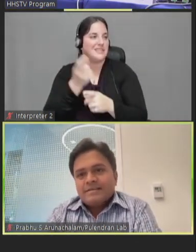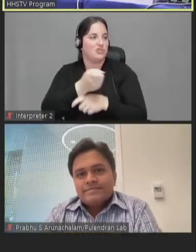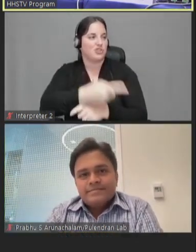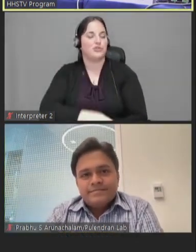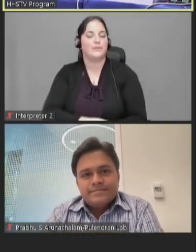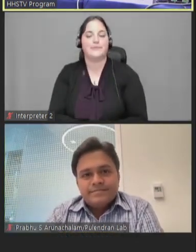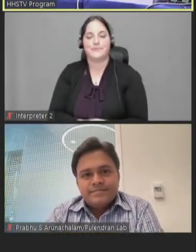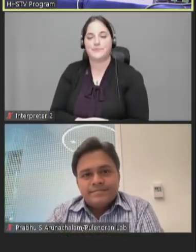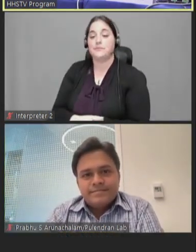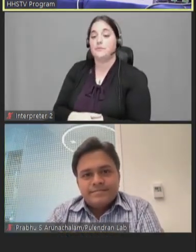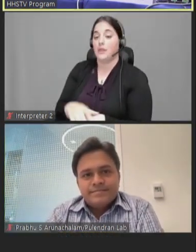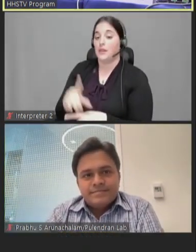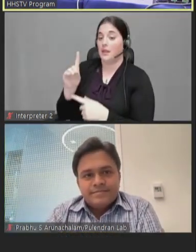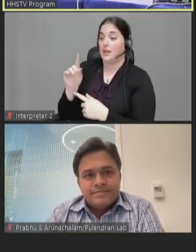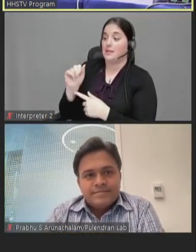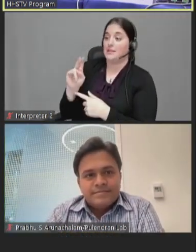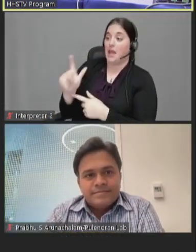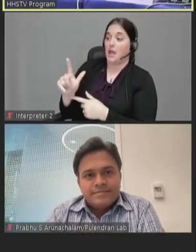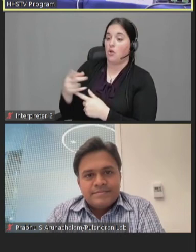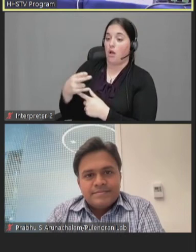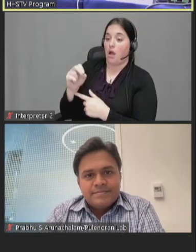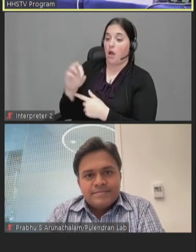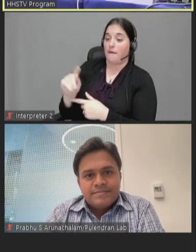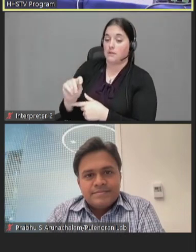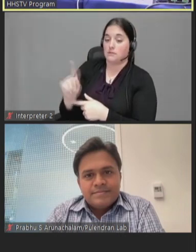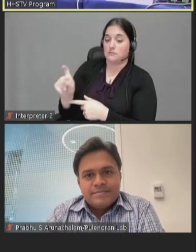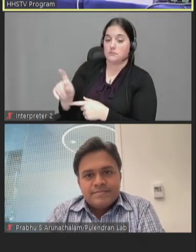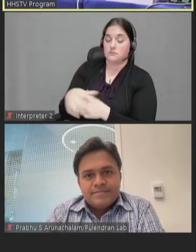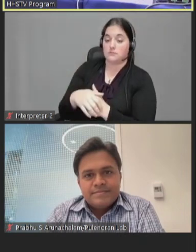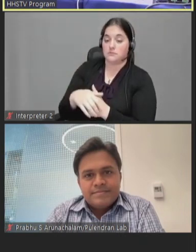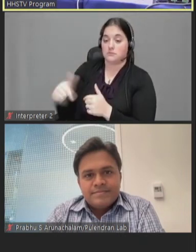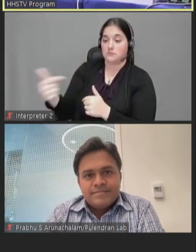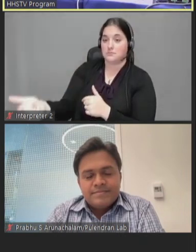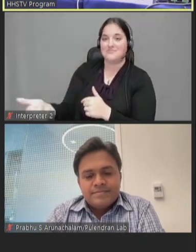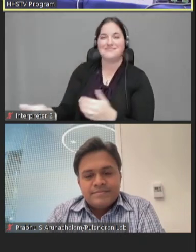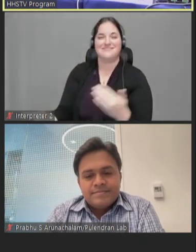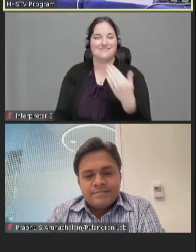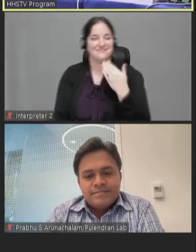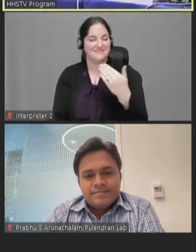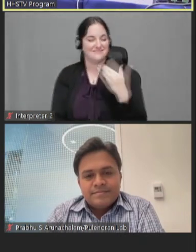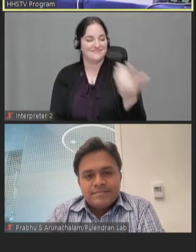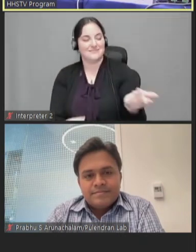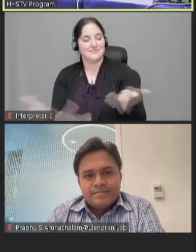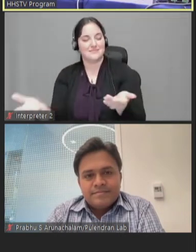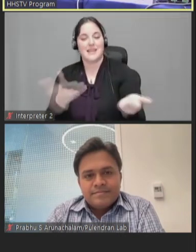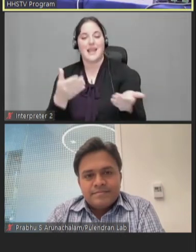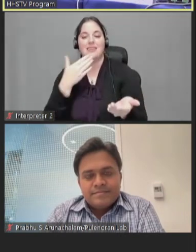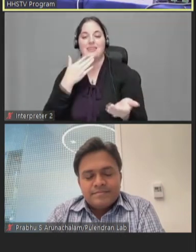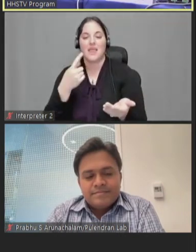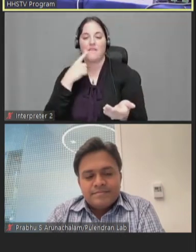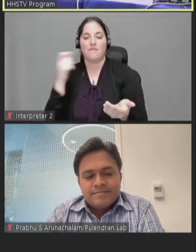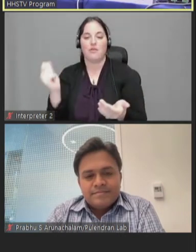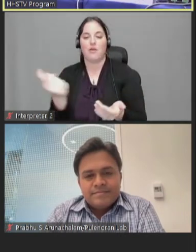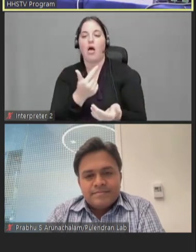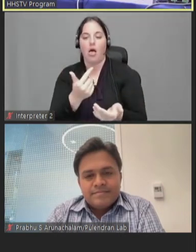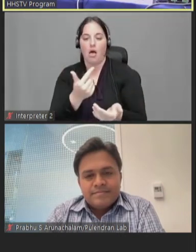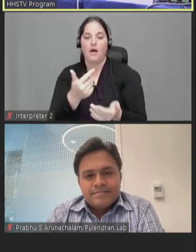Daniel Hoft: Thanks. And thanks to all the speakers. Really interesting session.